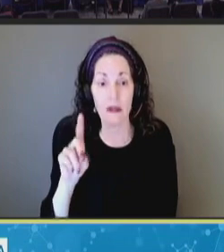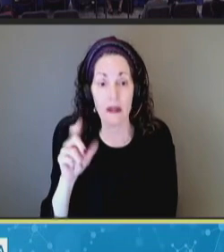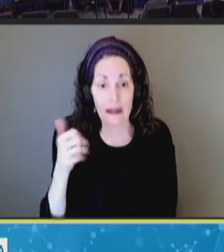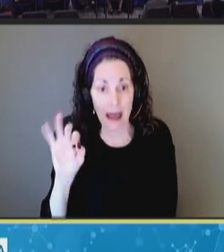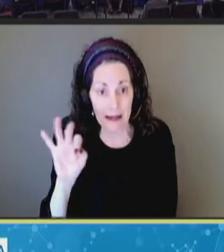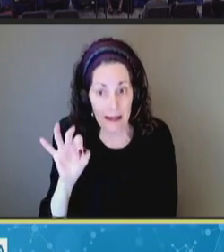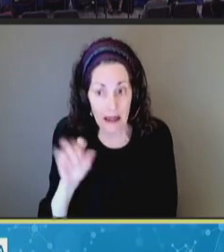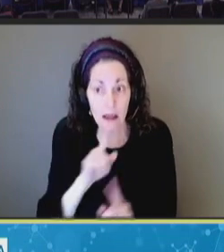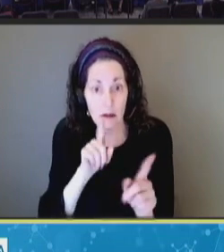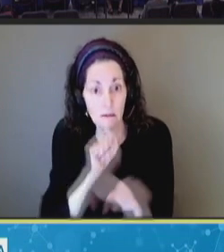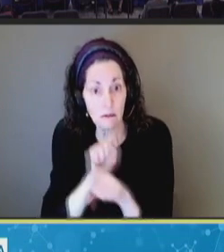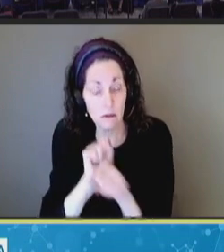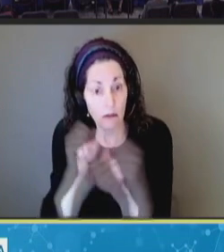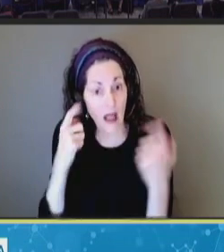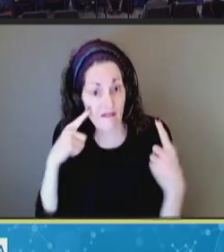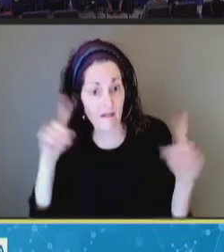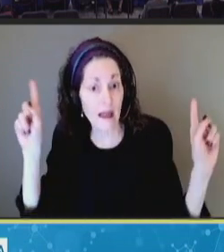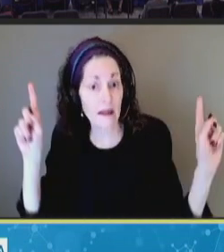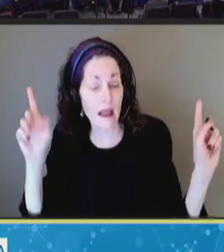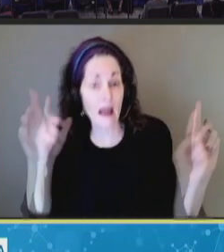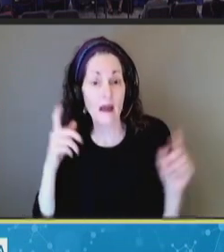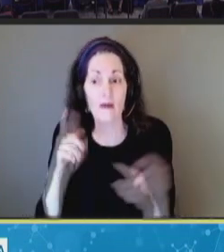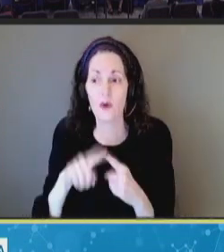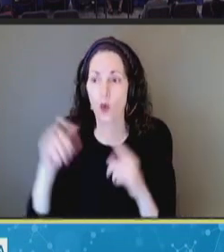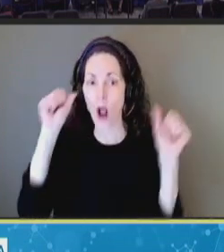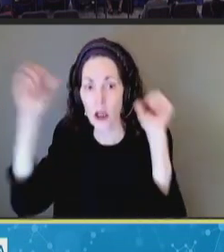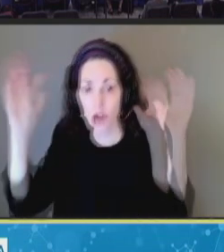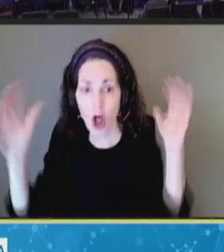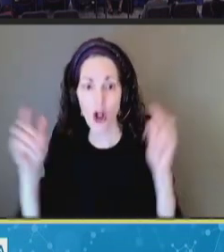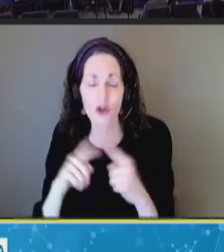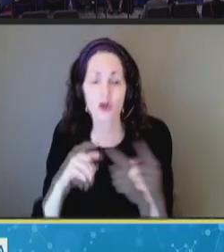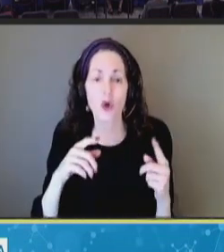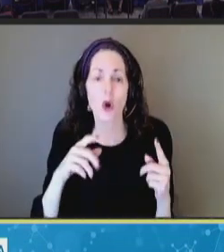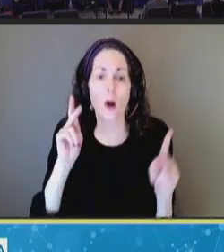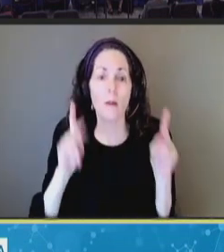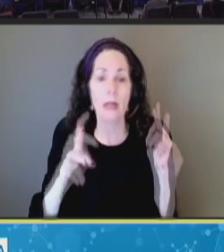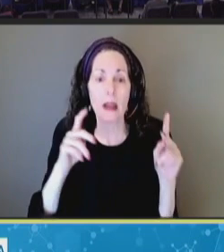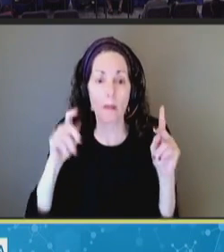to adults over 65 years and over, as well as to our pediatric populations,